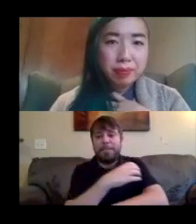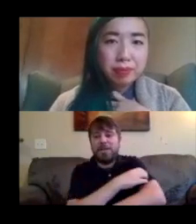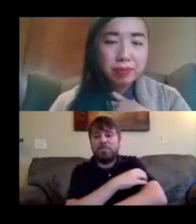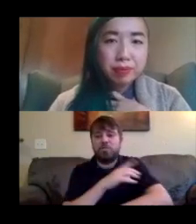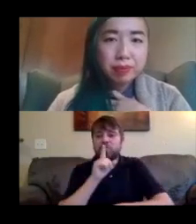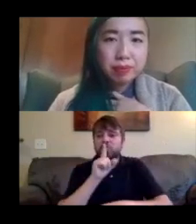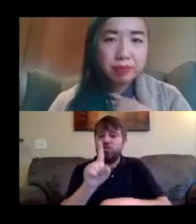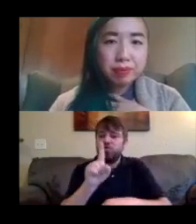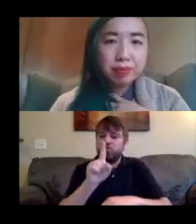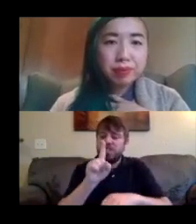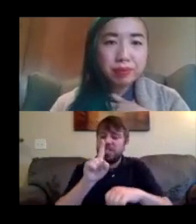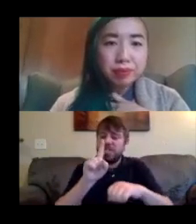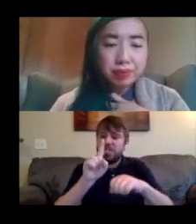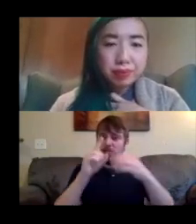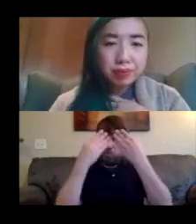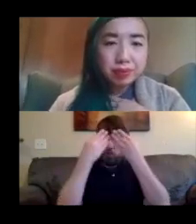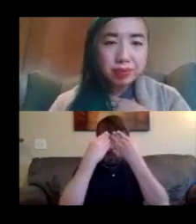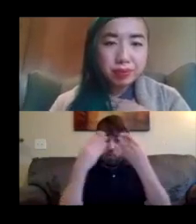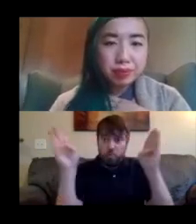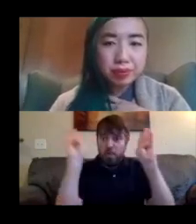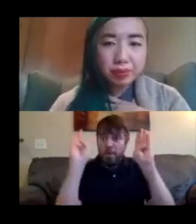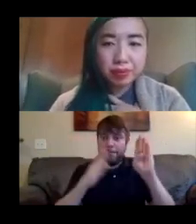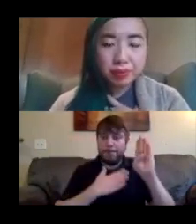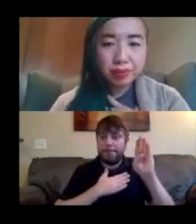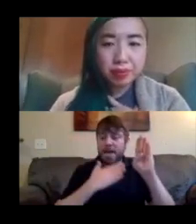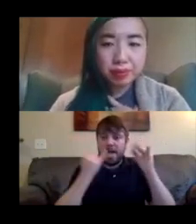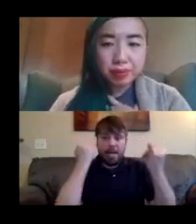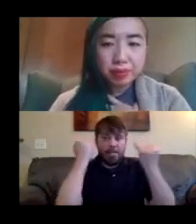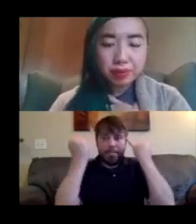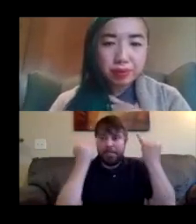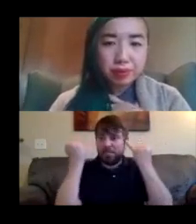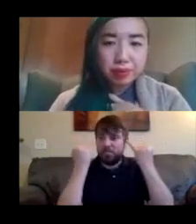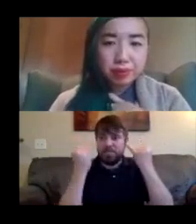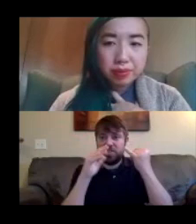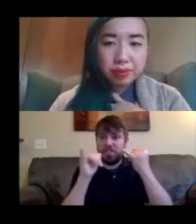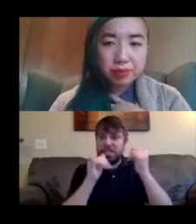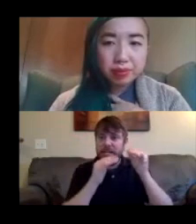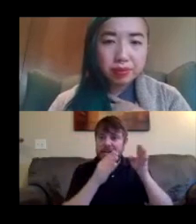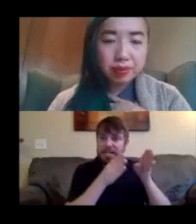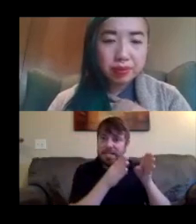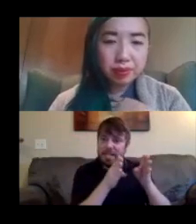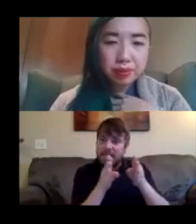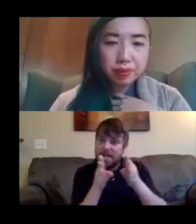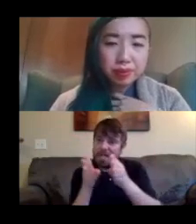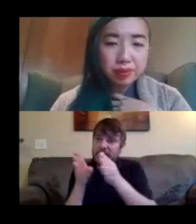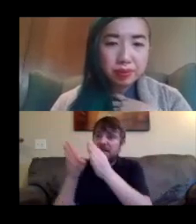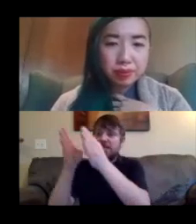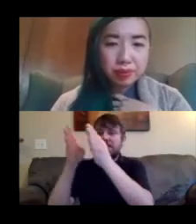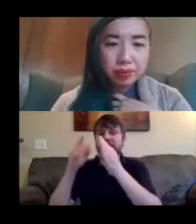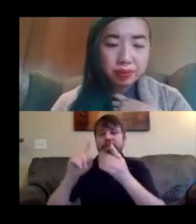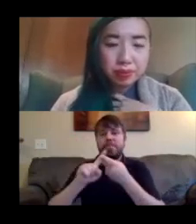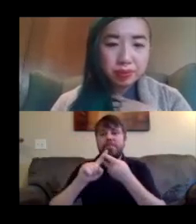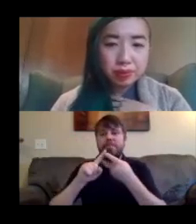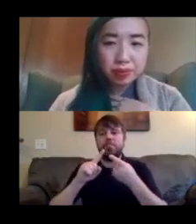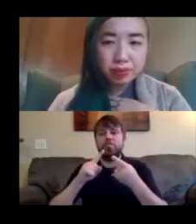and putting me in a direction that maybe I wouldn't know or think to. Obviously. it was